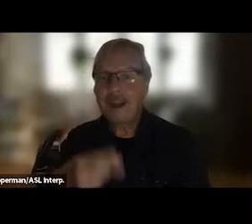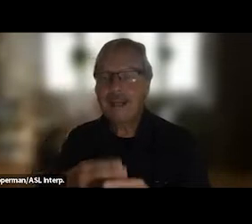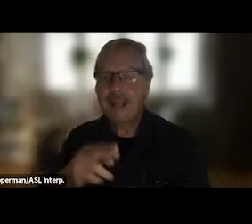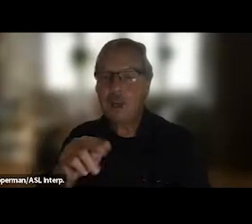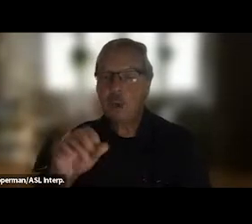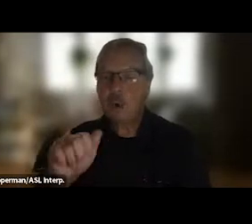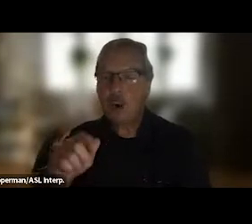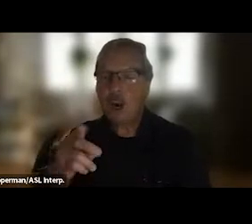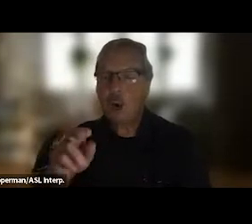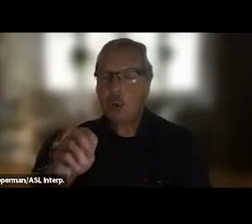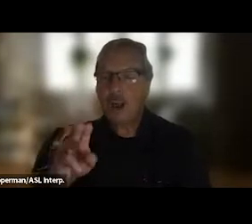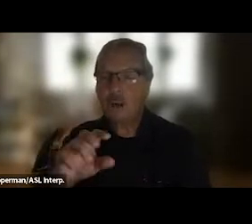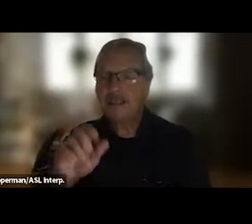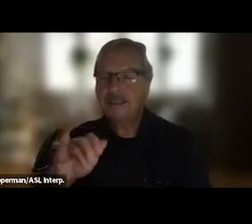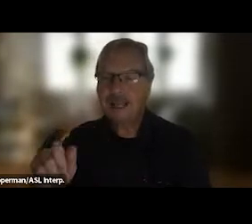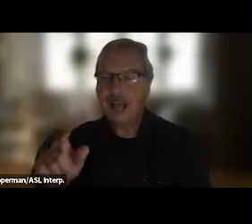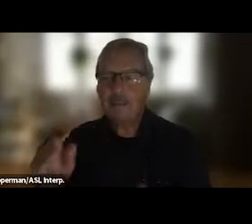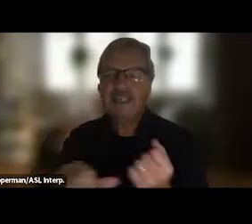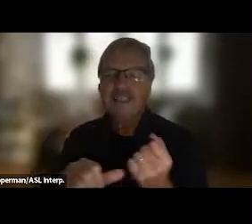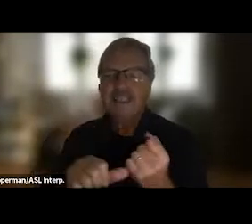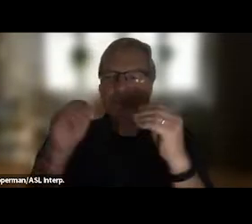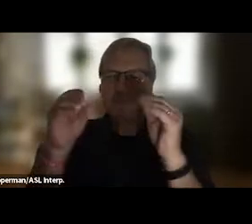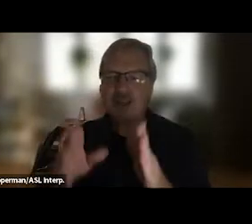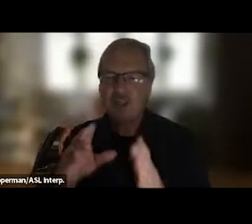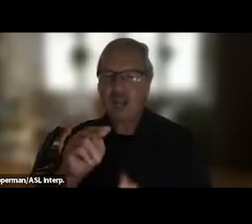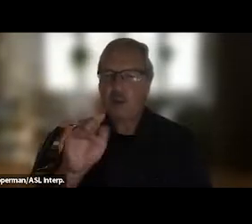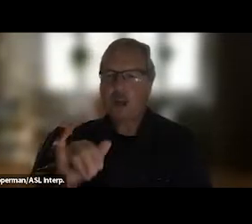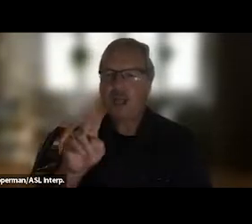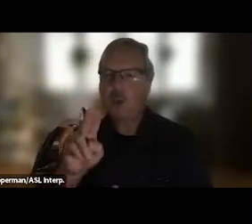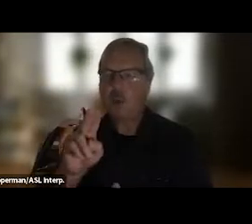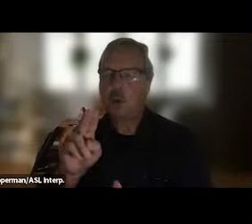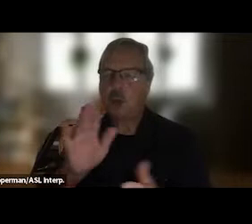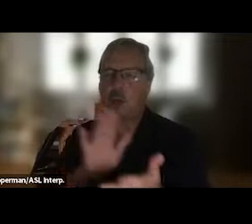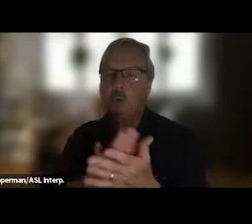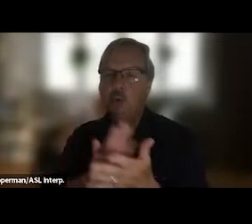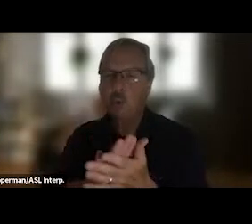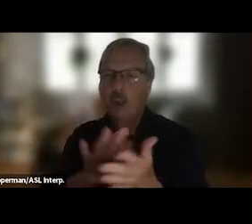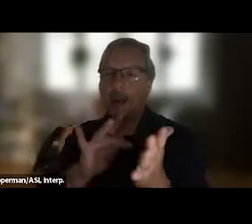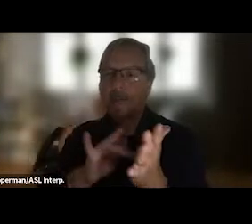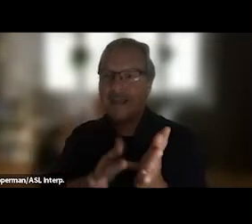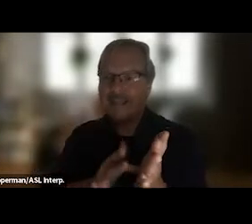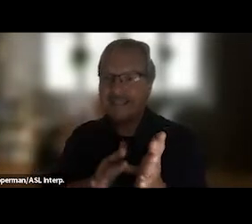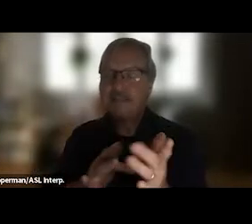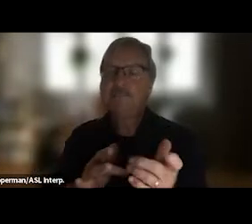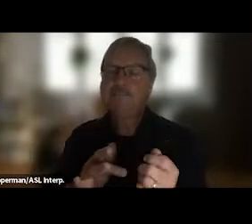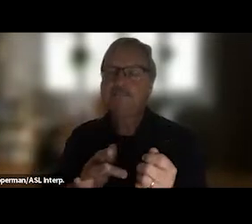I'm an assistant professor at NYU School of Medicine. And today I'll be talking about a research study